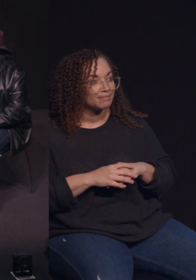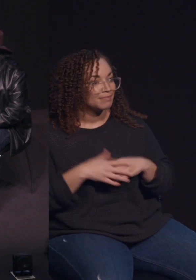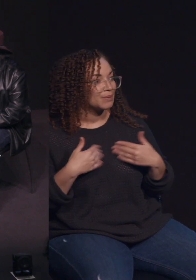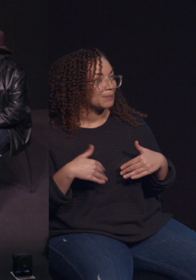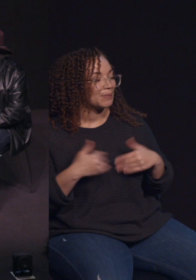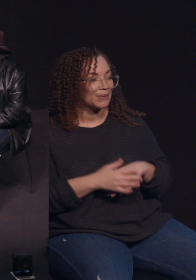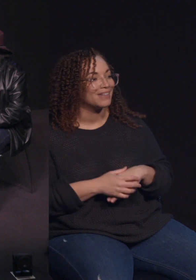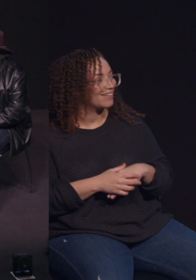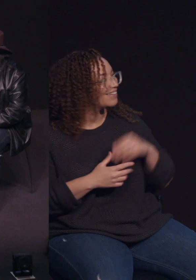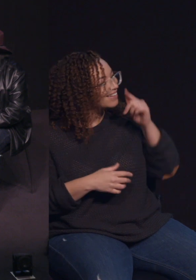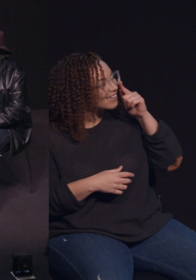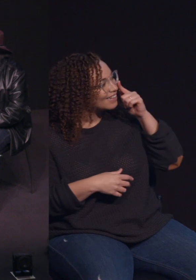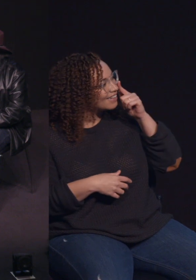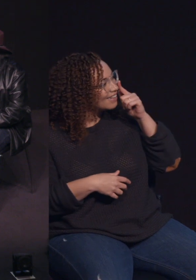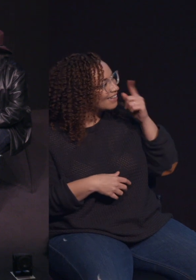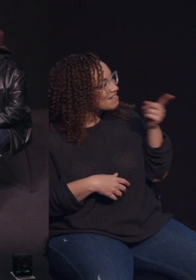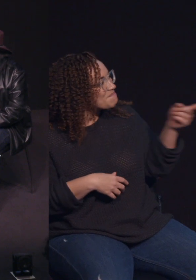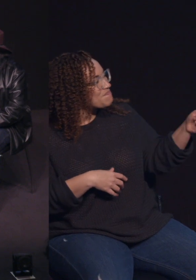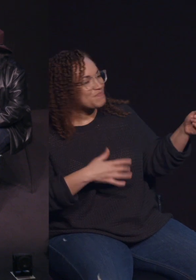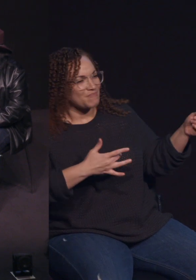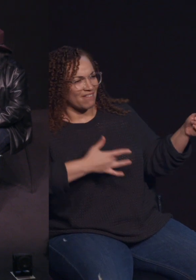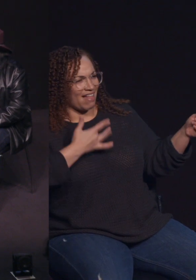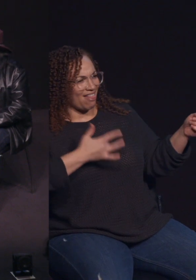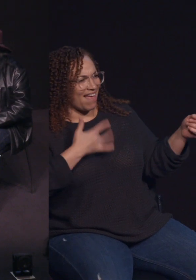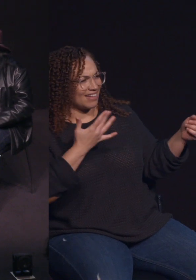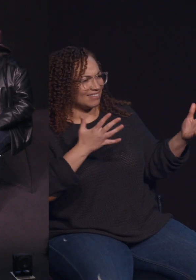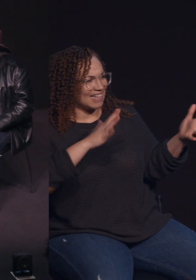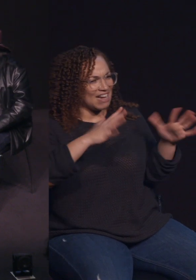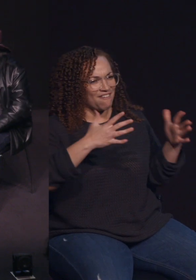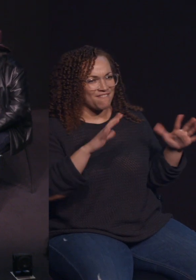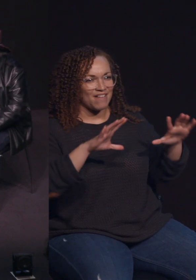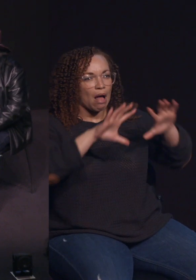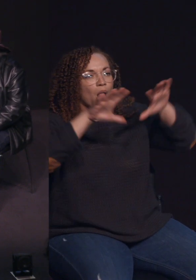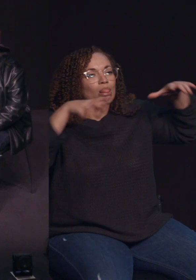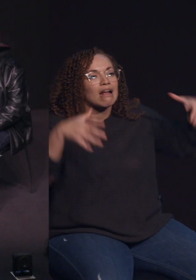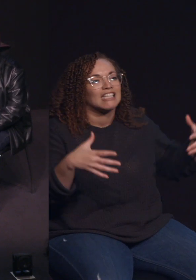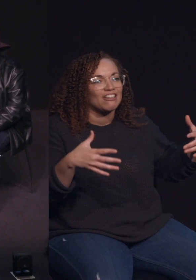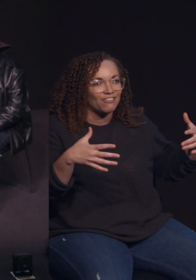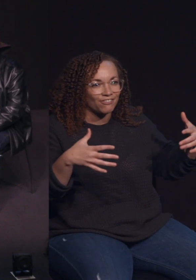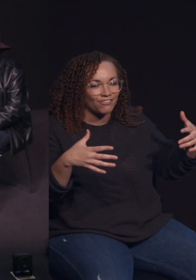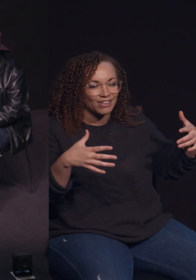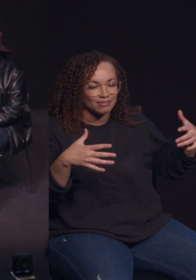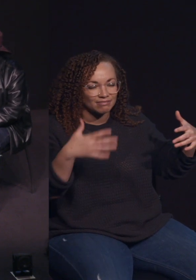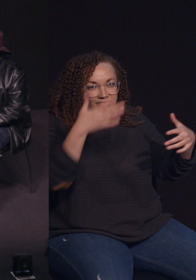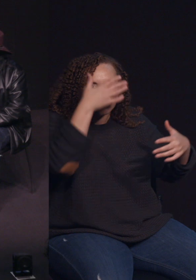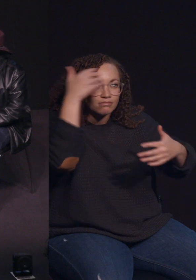Bryant: I feel like there's this kind of collective amnesia that we've suffered because of our industrialized food system